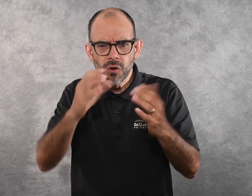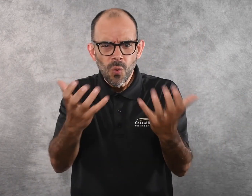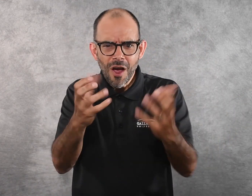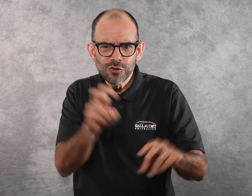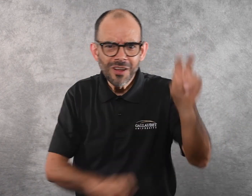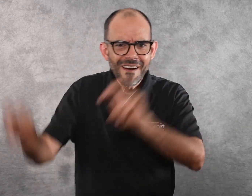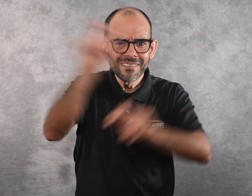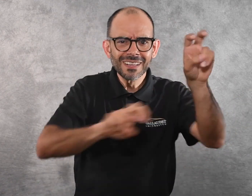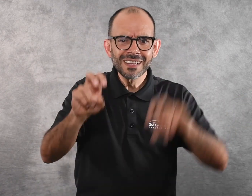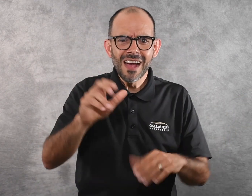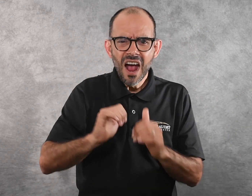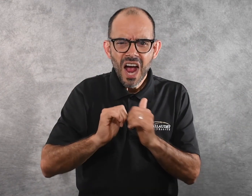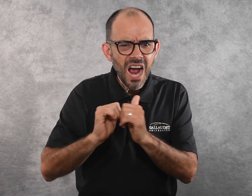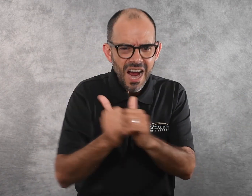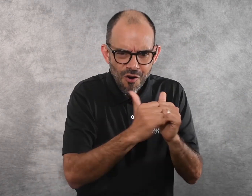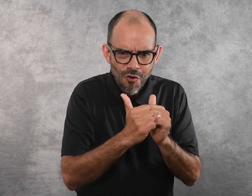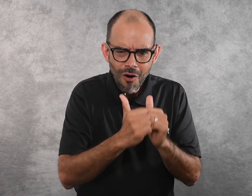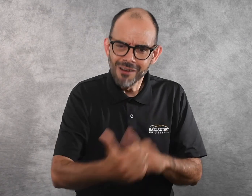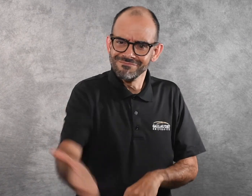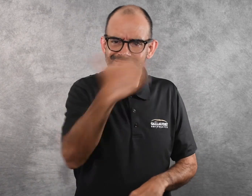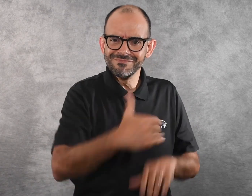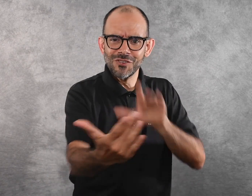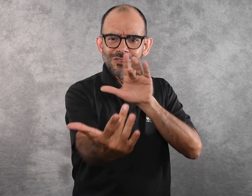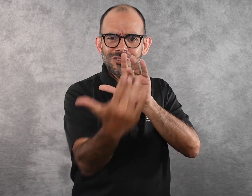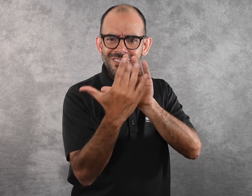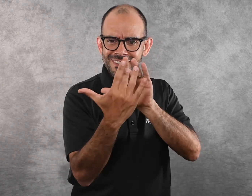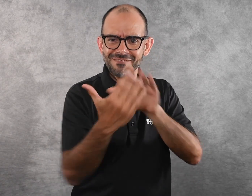for ways to travel the world, should contact: